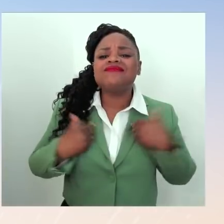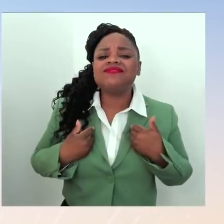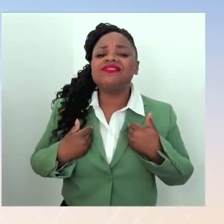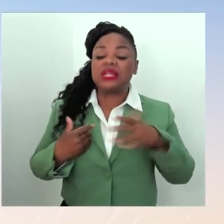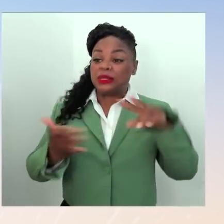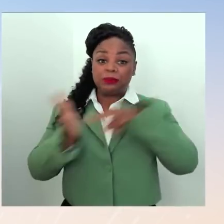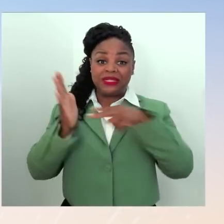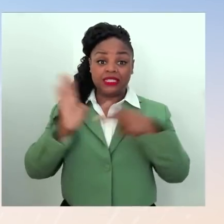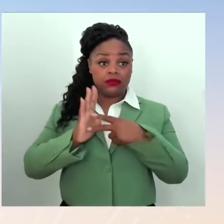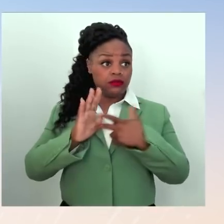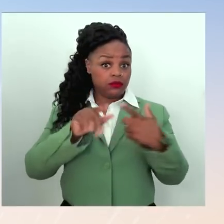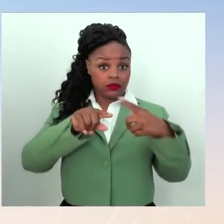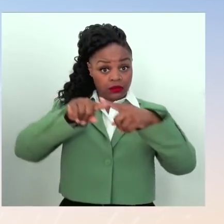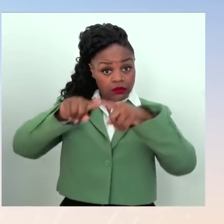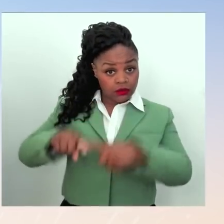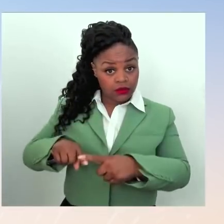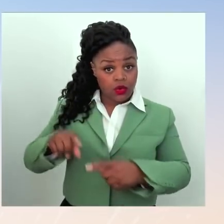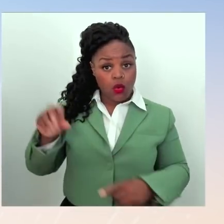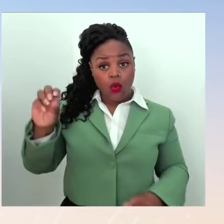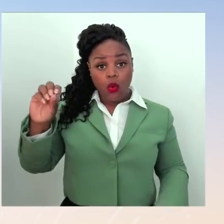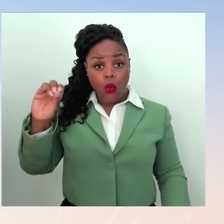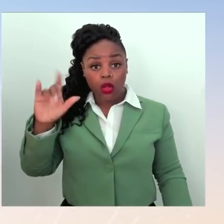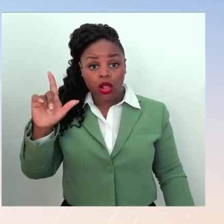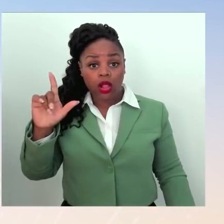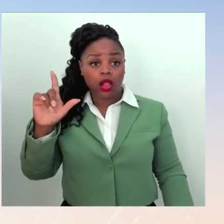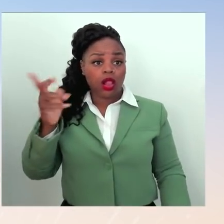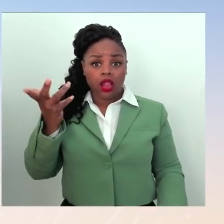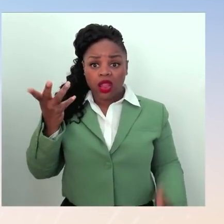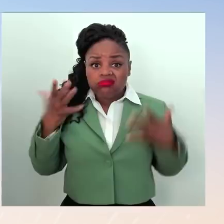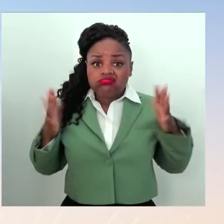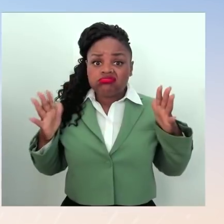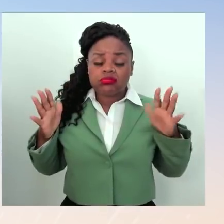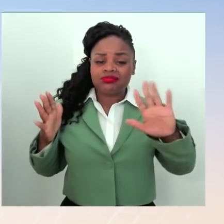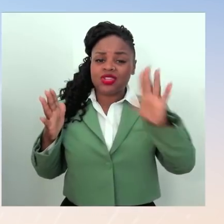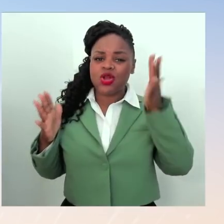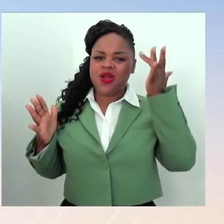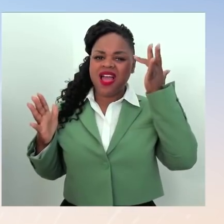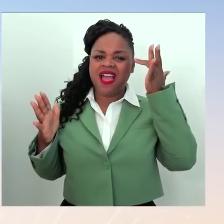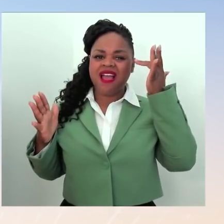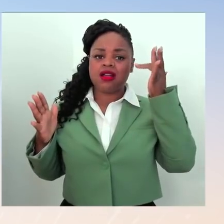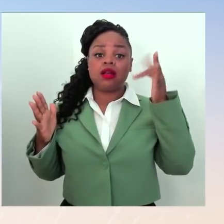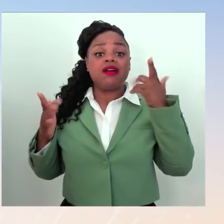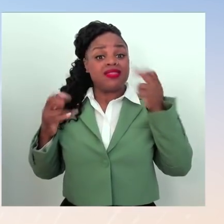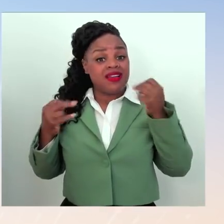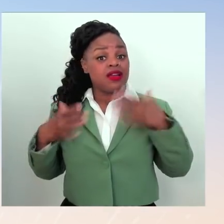because of the whims of a foreign dictator. The Press: Right. And you guys think that asking Saudi Arabia or Venezuela